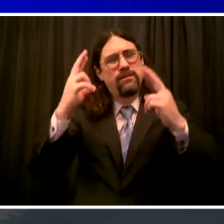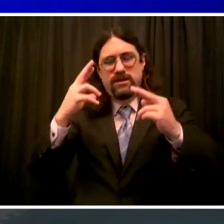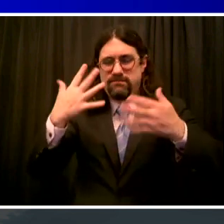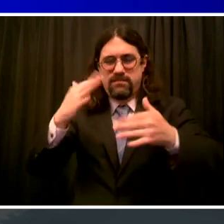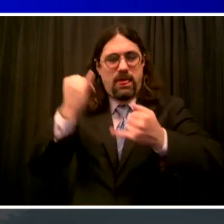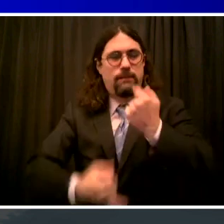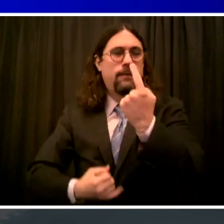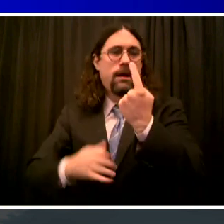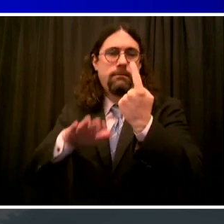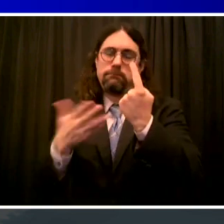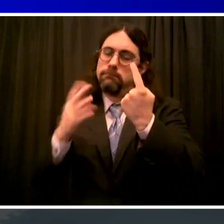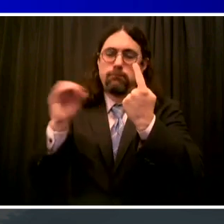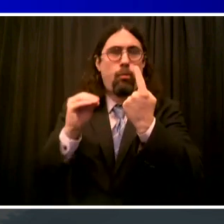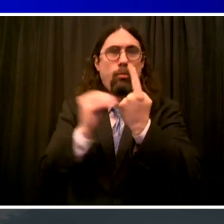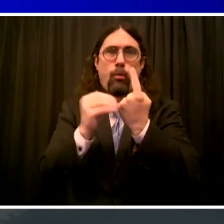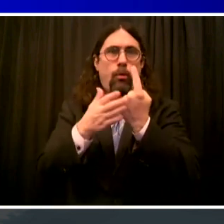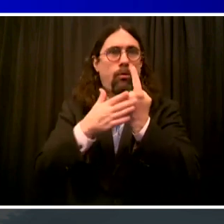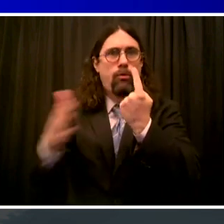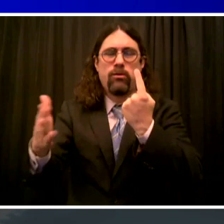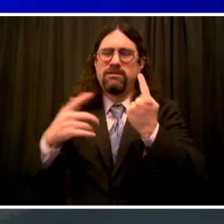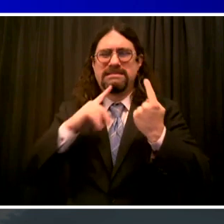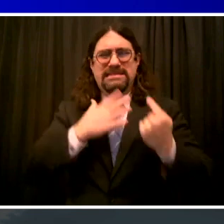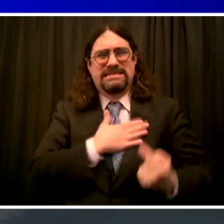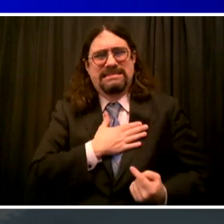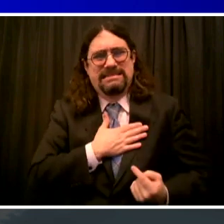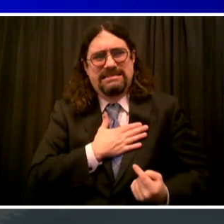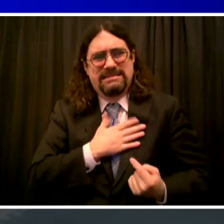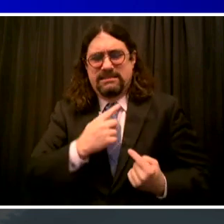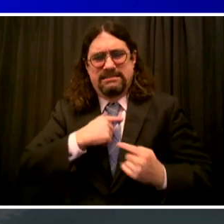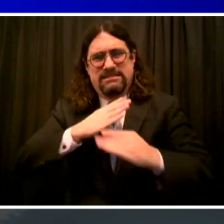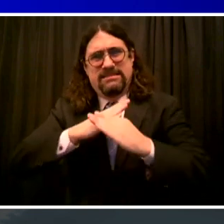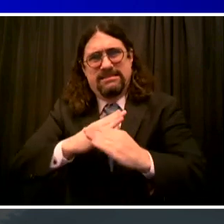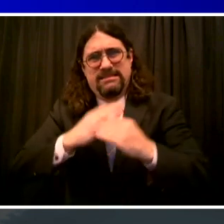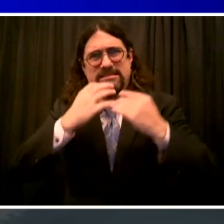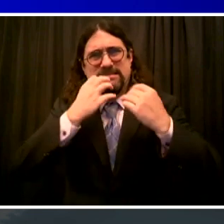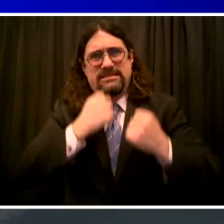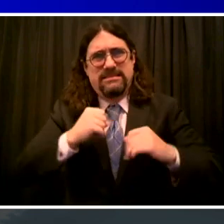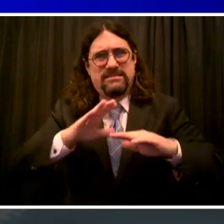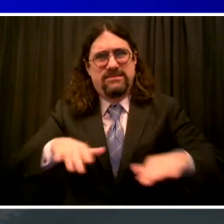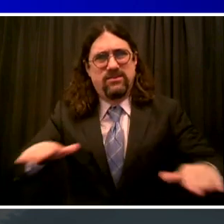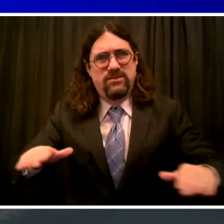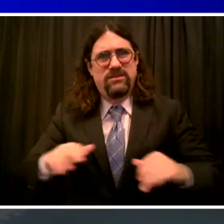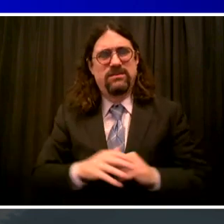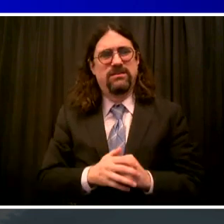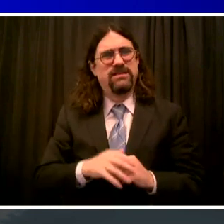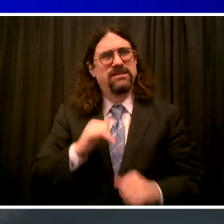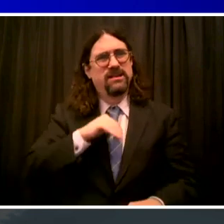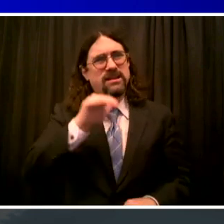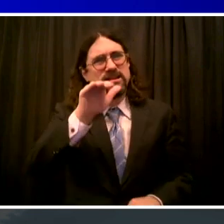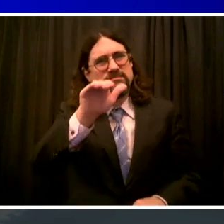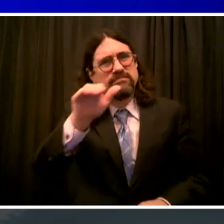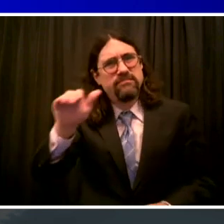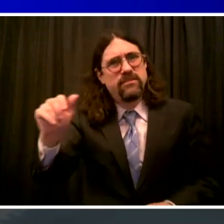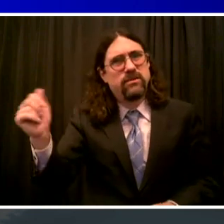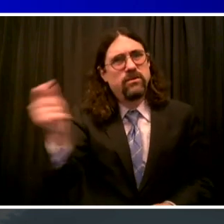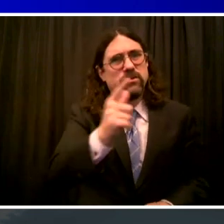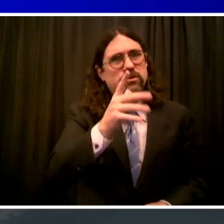PRAYING THAT THERE WILL NOT BE ANOTHER CHILD LOST. AND THAT WE CAN SAVE EVERY CHILD GOING FORWARD.